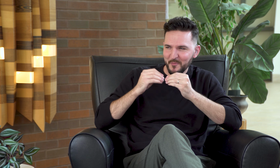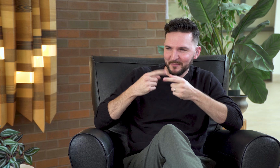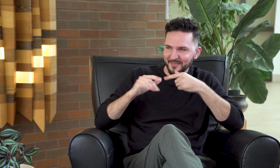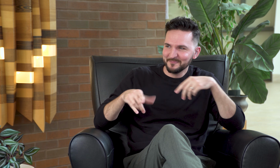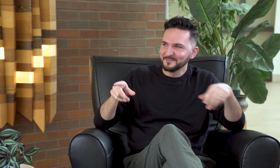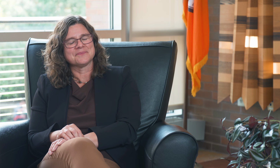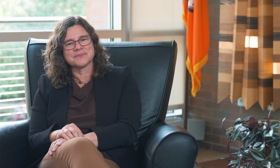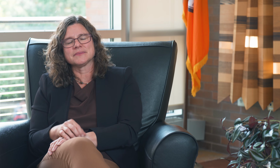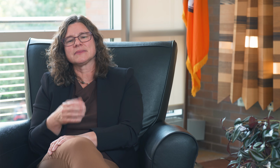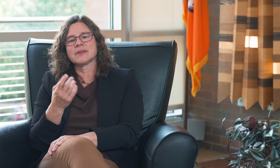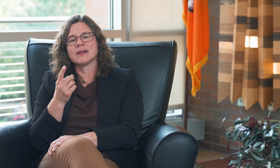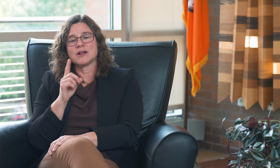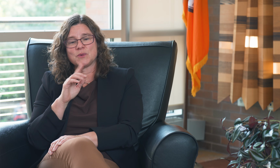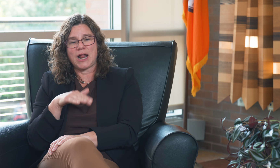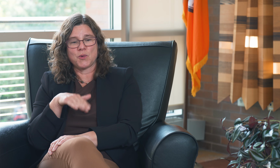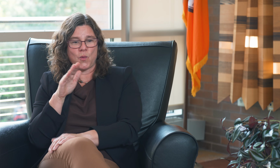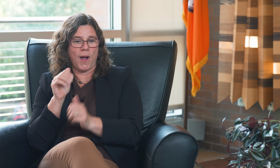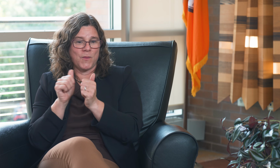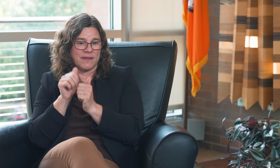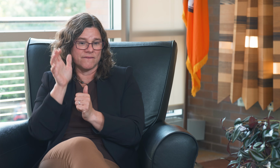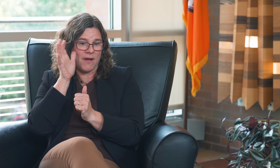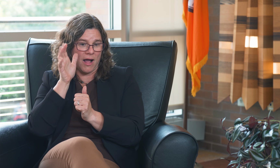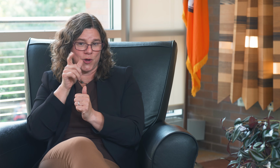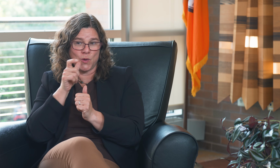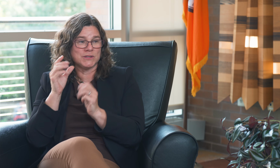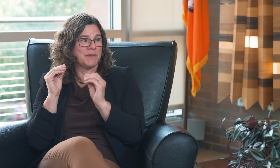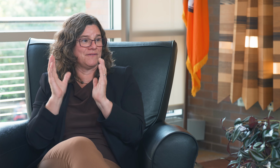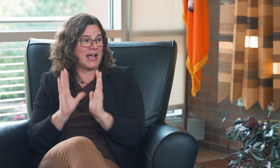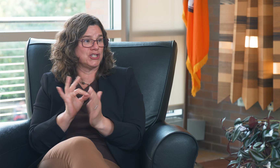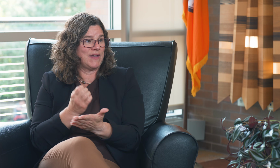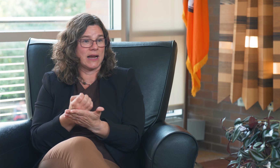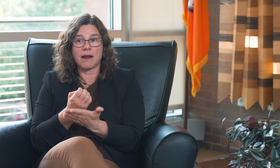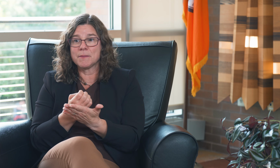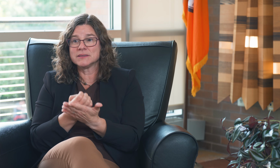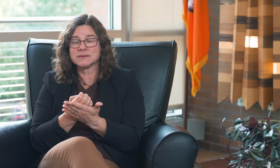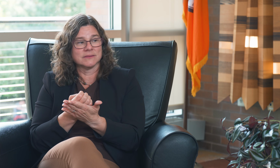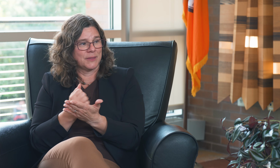So tell me a bit more about them. I grew up with a father who was a professor